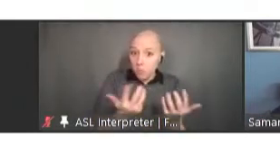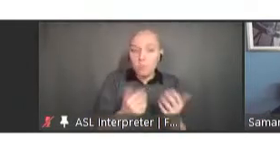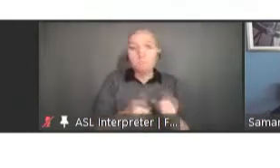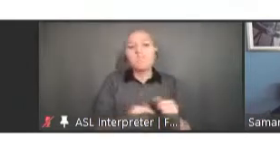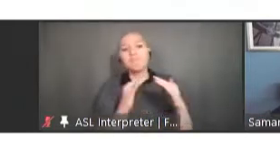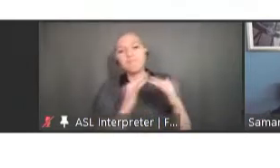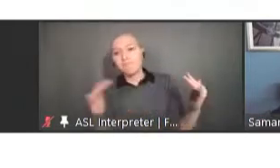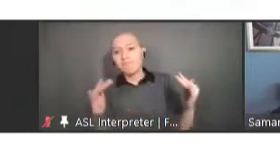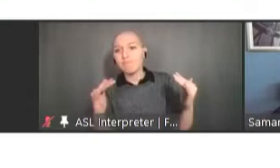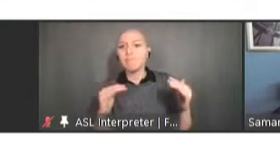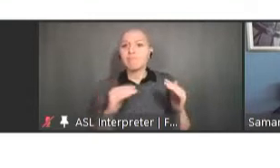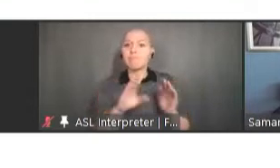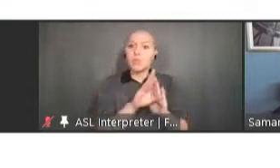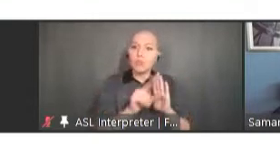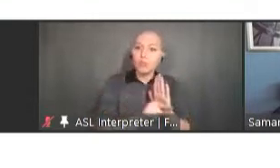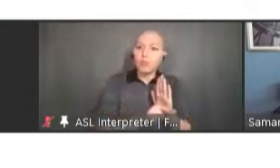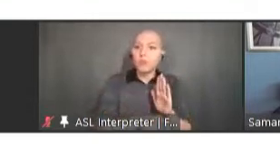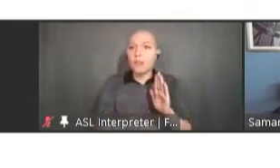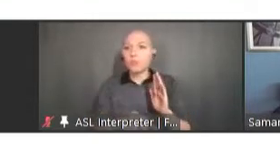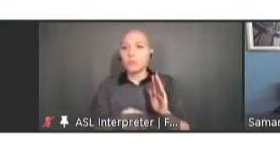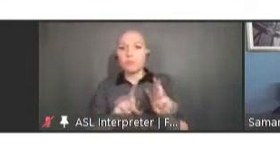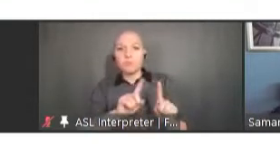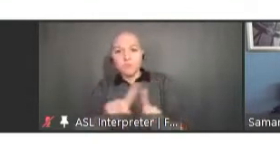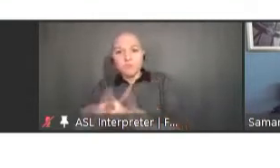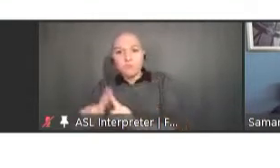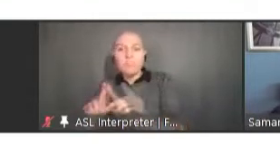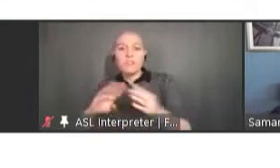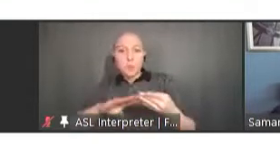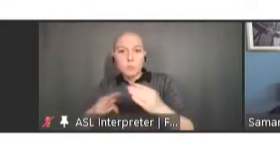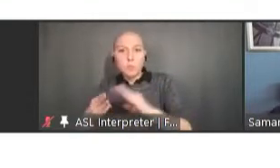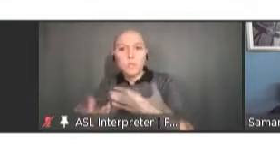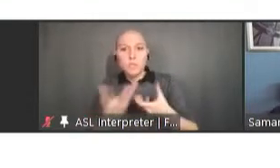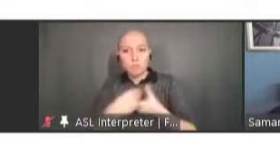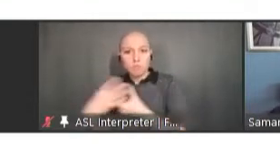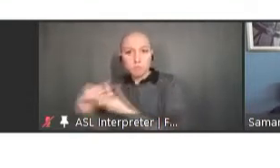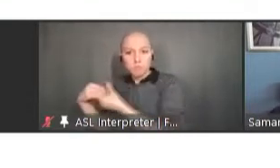underserved communities, and more. And they're collecting longitudinal serological measurements.